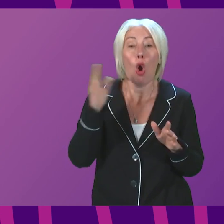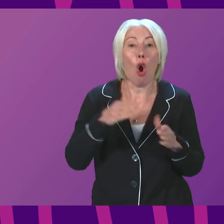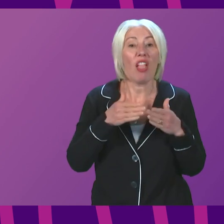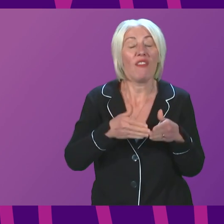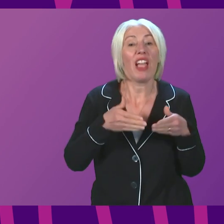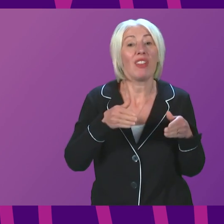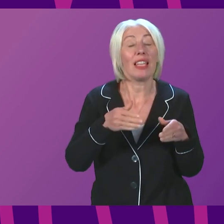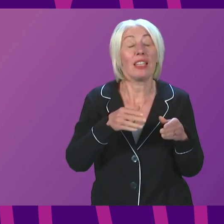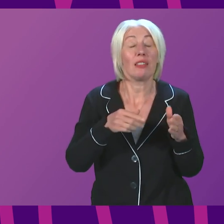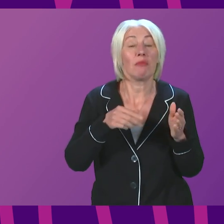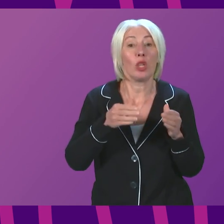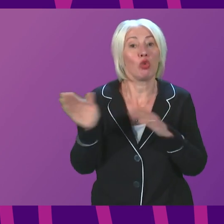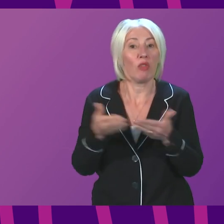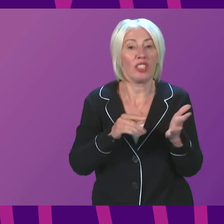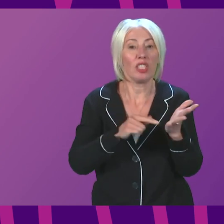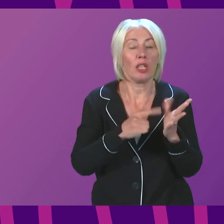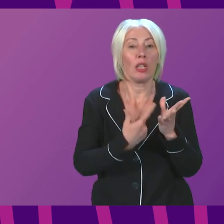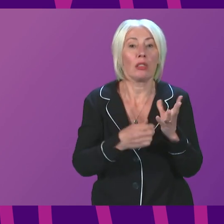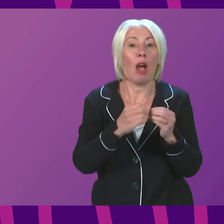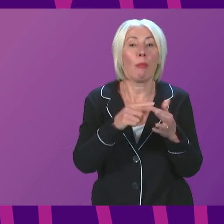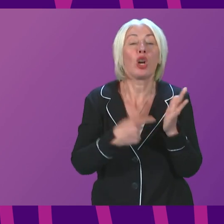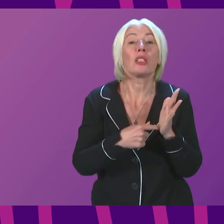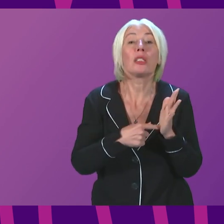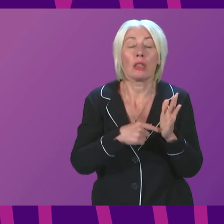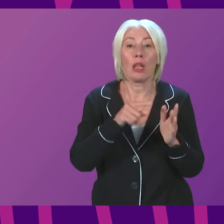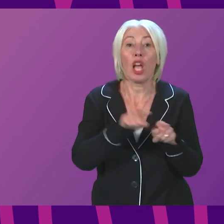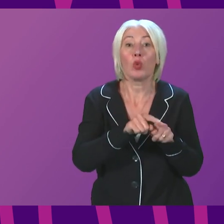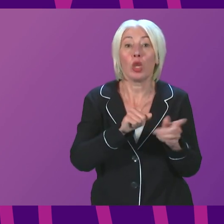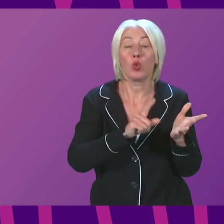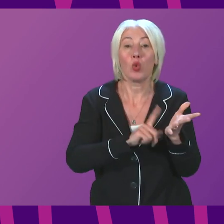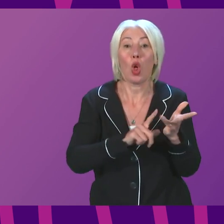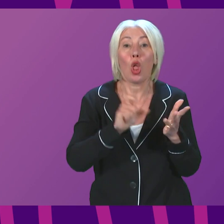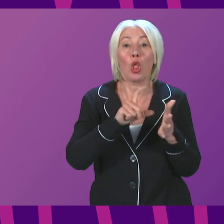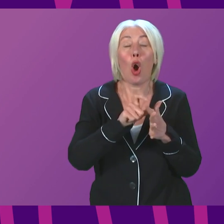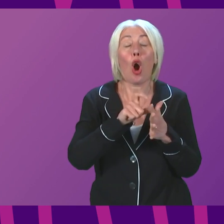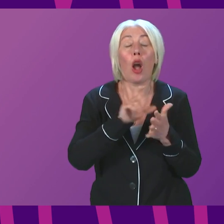to Tarbert and the loss of a third of the capacity to Lochmaddy during the six-month closure period.